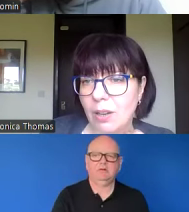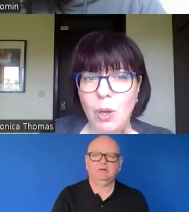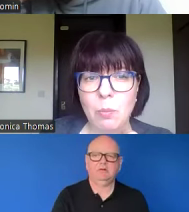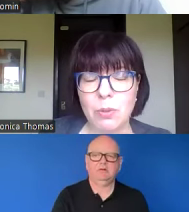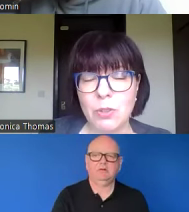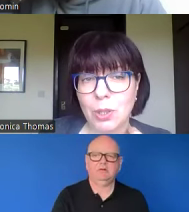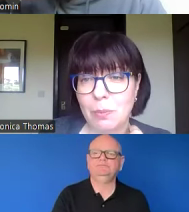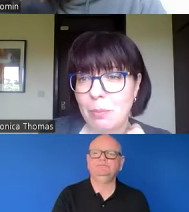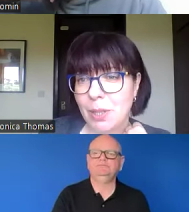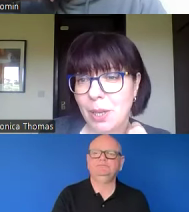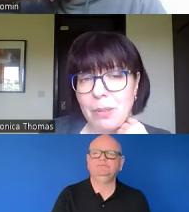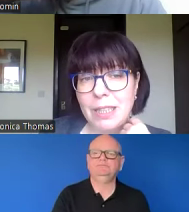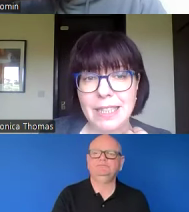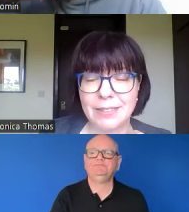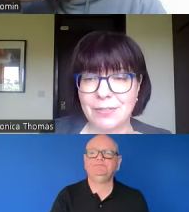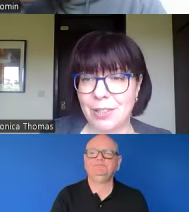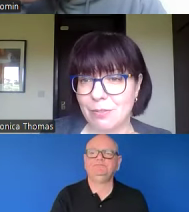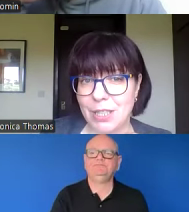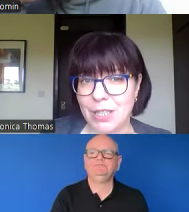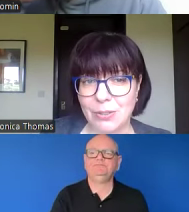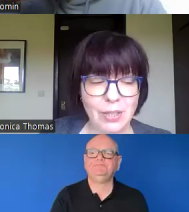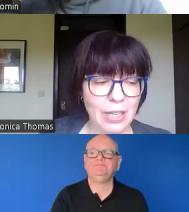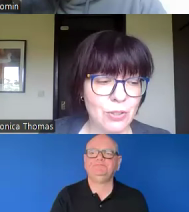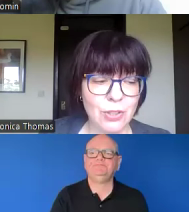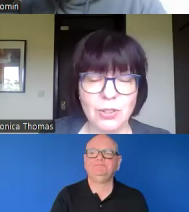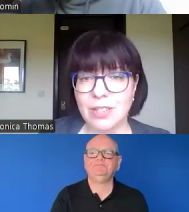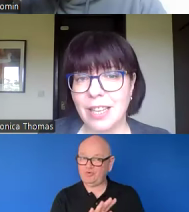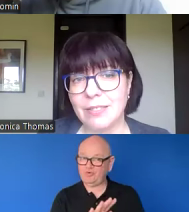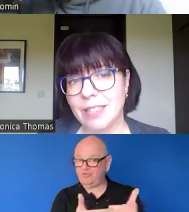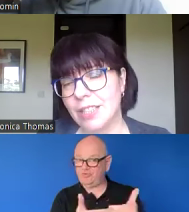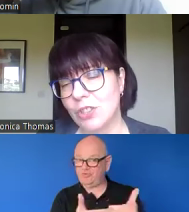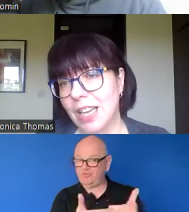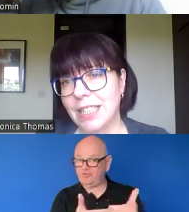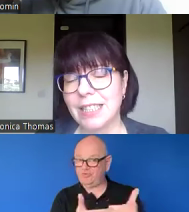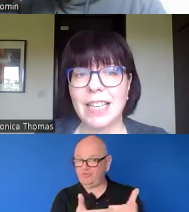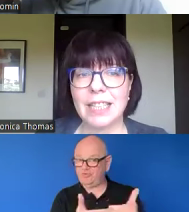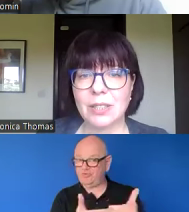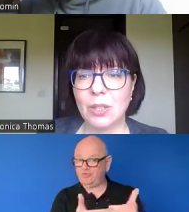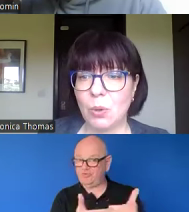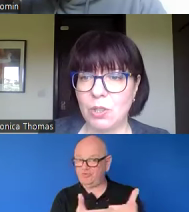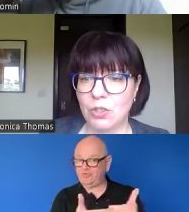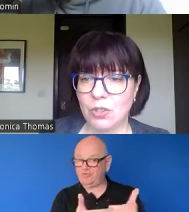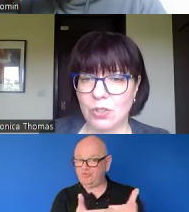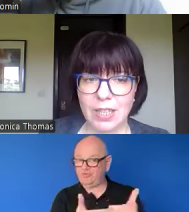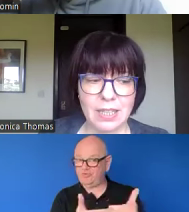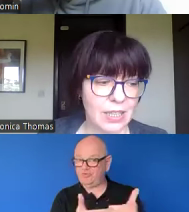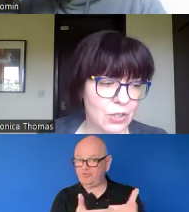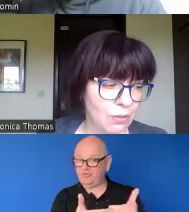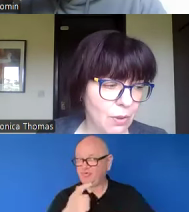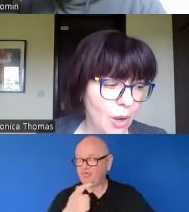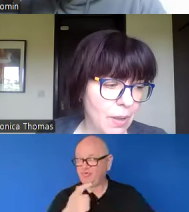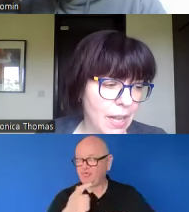I hope you enjoy the webinar. Please feel free to introduce yourselves in the chat and let us know which organization you're from.